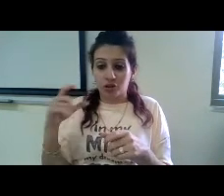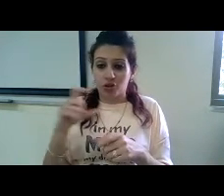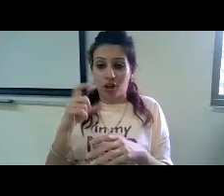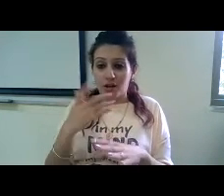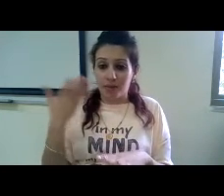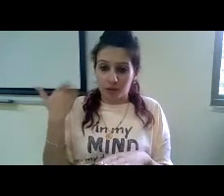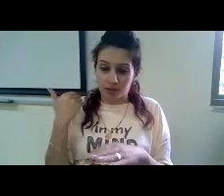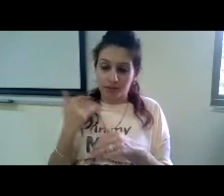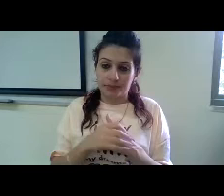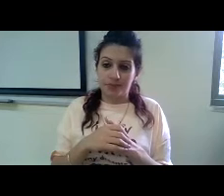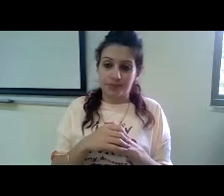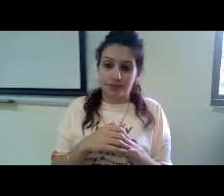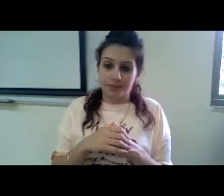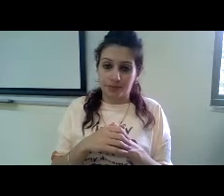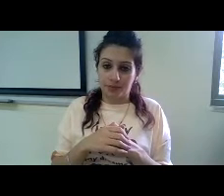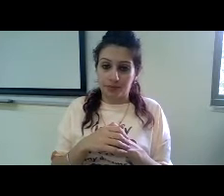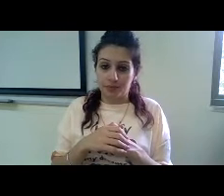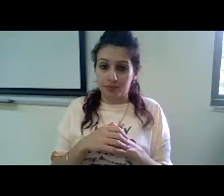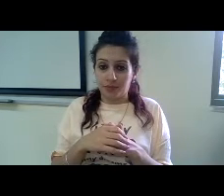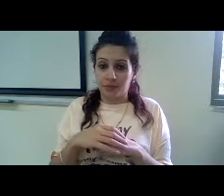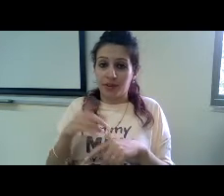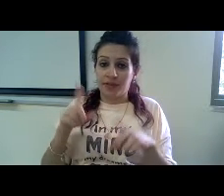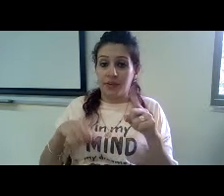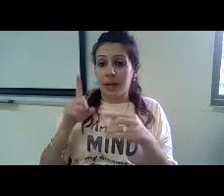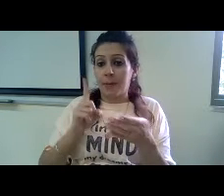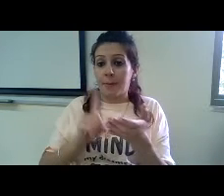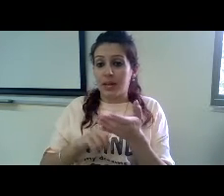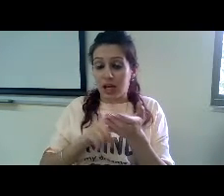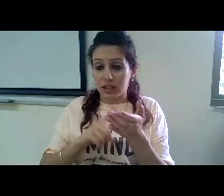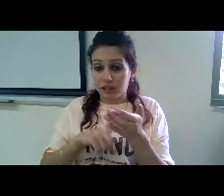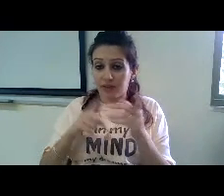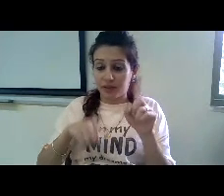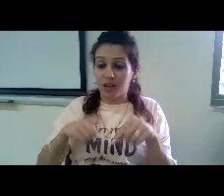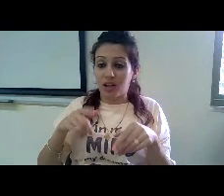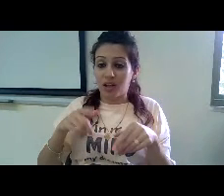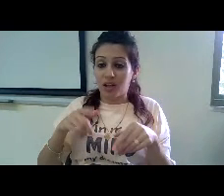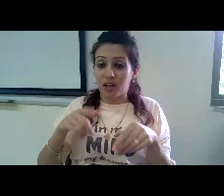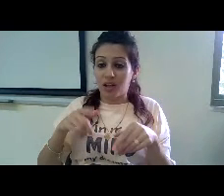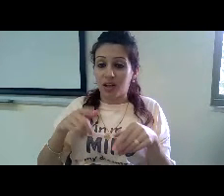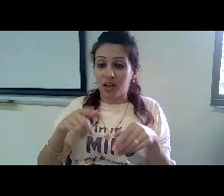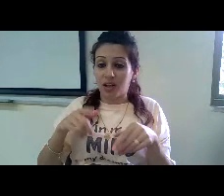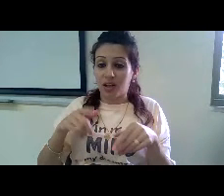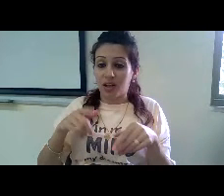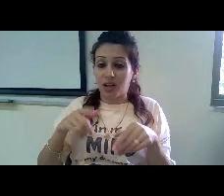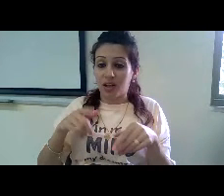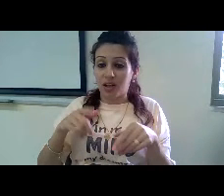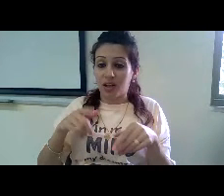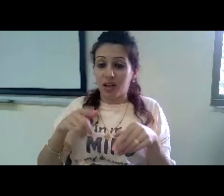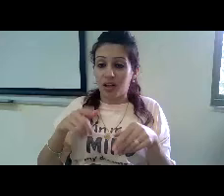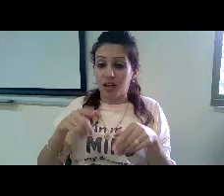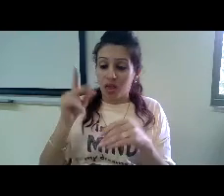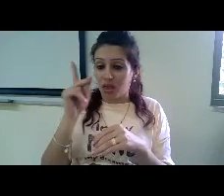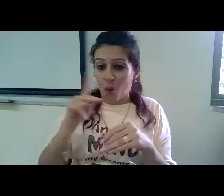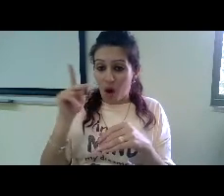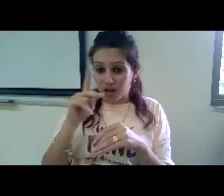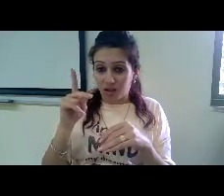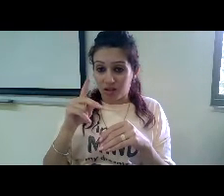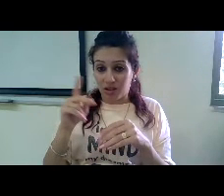on the approach of the school to the learning at home. And I wanted to highlight that on the long run.